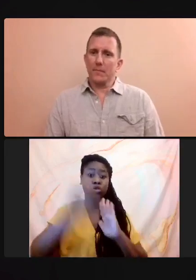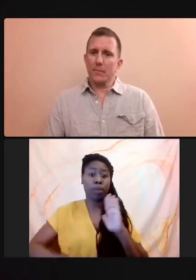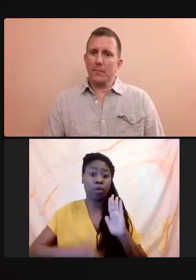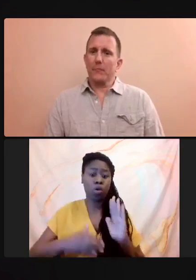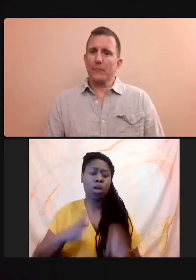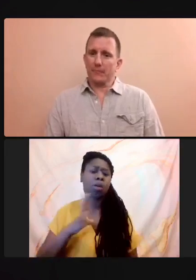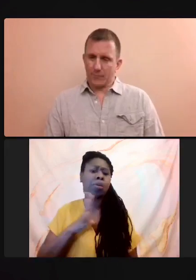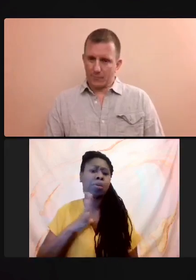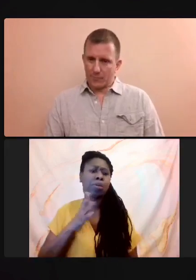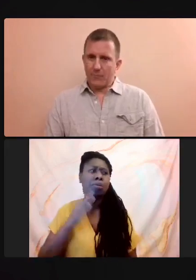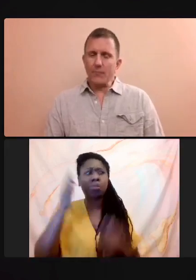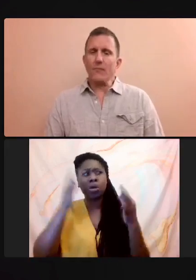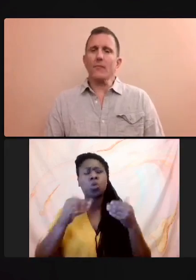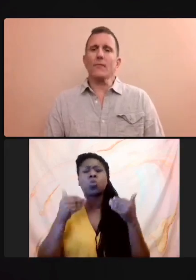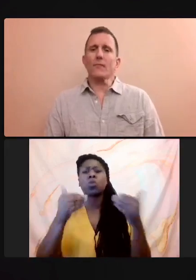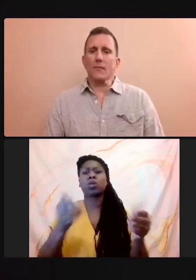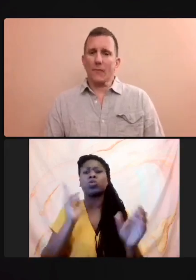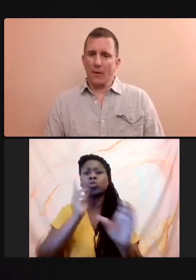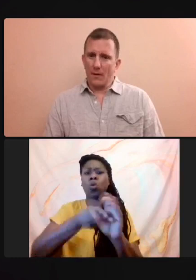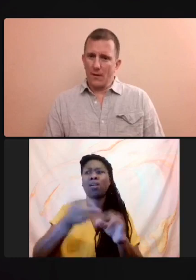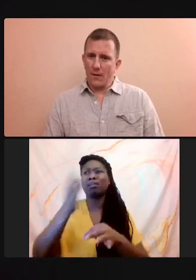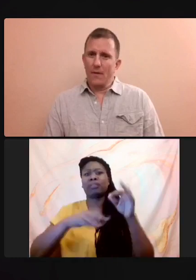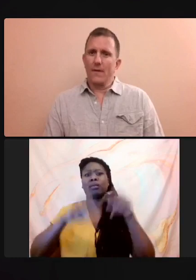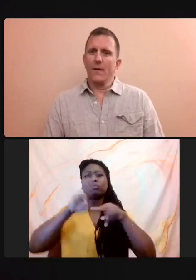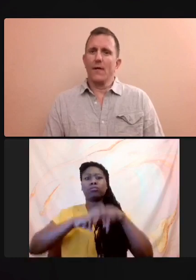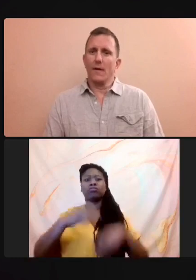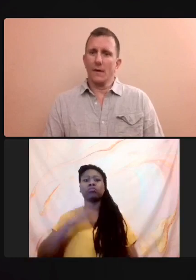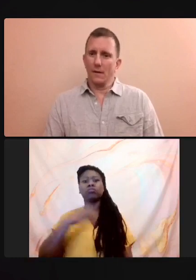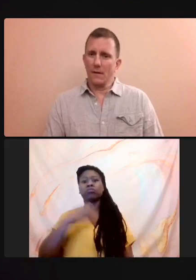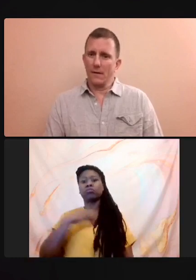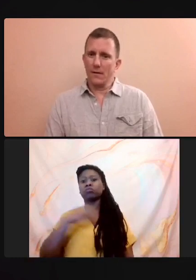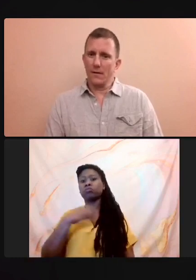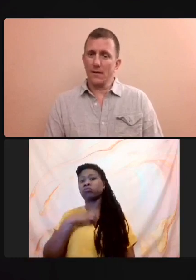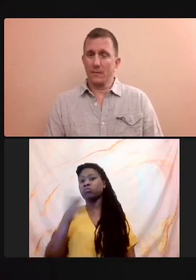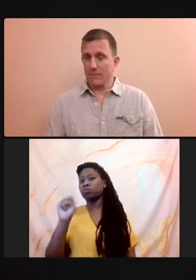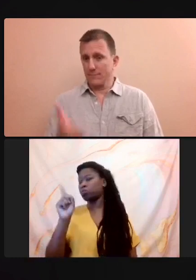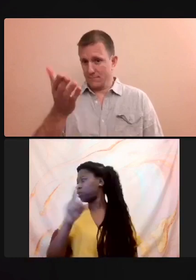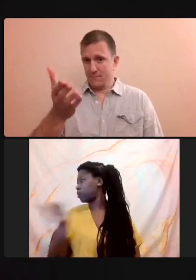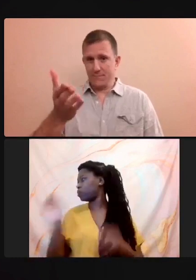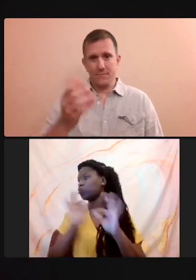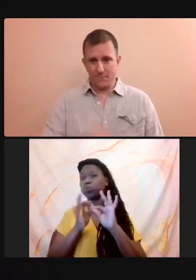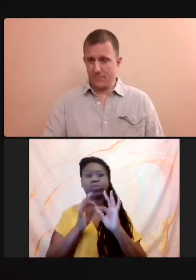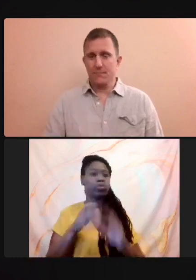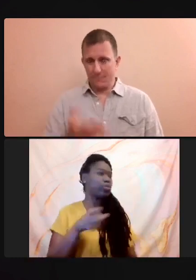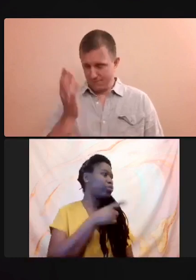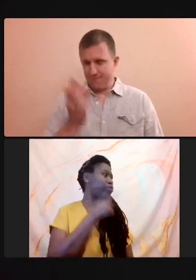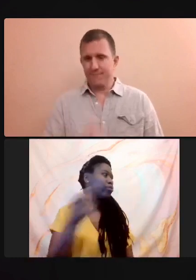And so I thought to myself, Why not? I actually joined NAOBI. Atlanta, as opposed to sitting back,